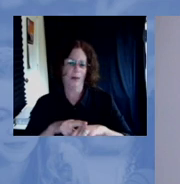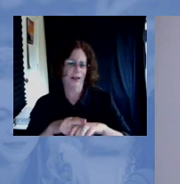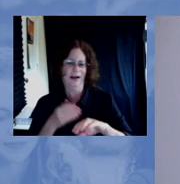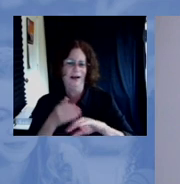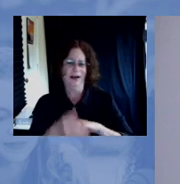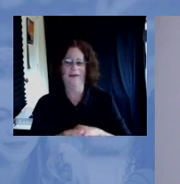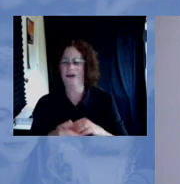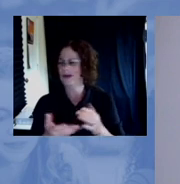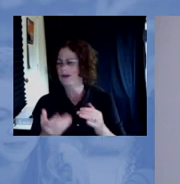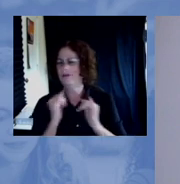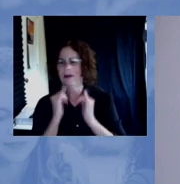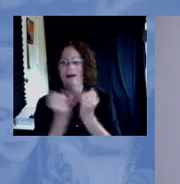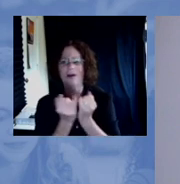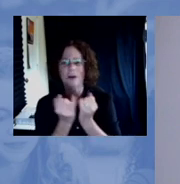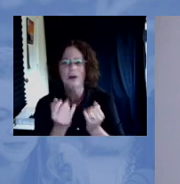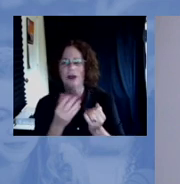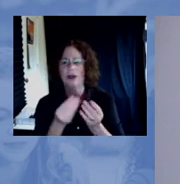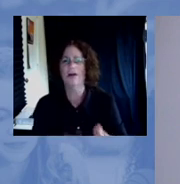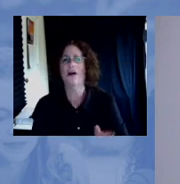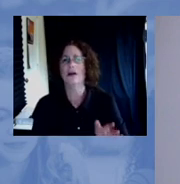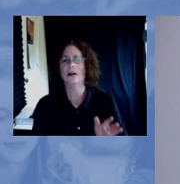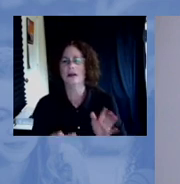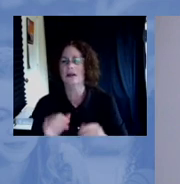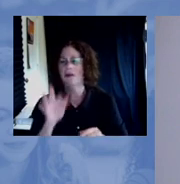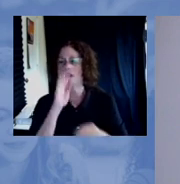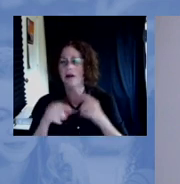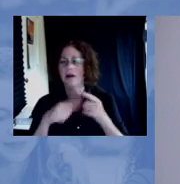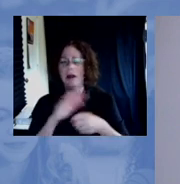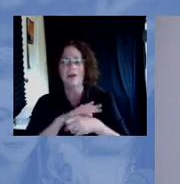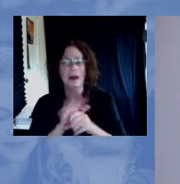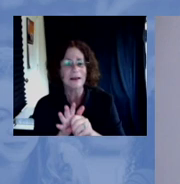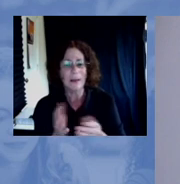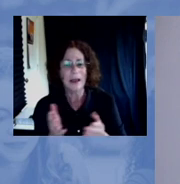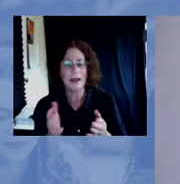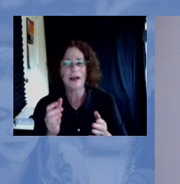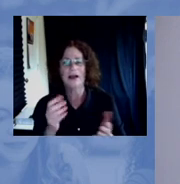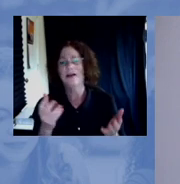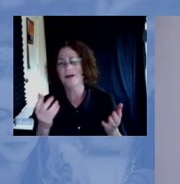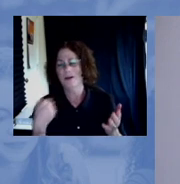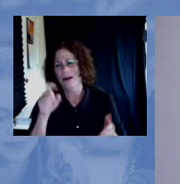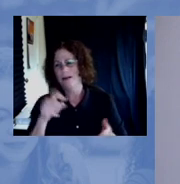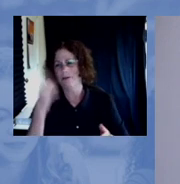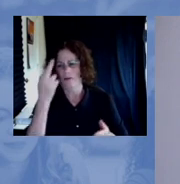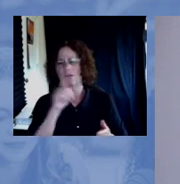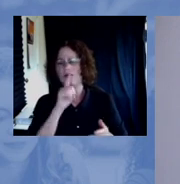AND LOSS. IF WE EVER TALK ABOUT THE PANDEMIC AND DON'T RECOGNIZE TRUE LOSSES THAT HAVE HAPPENED, WE'RE FORGETTING PART OF SOME THINGS THAT